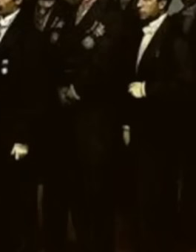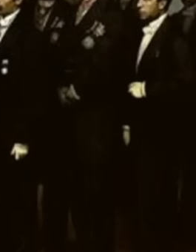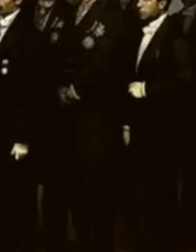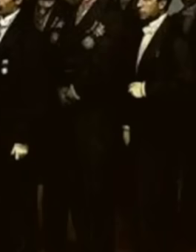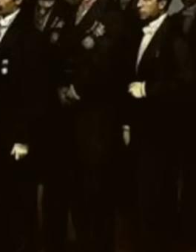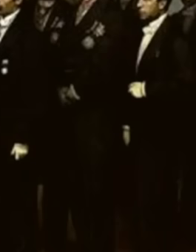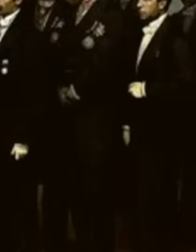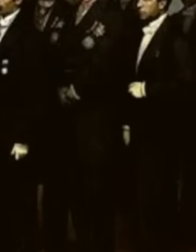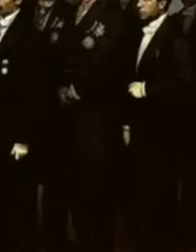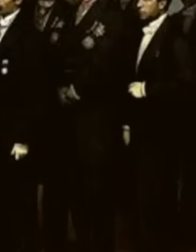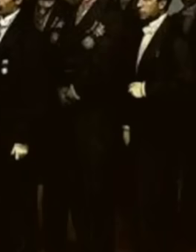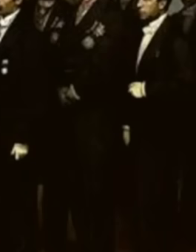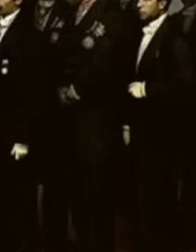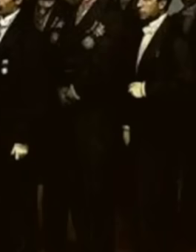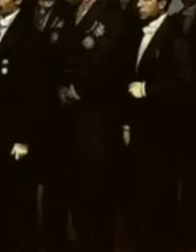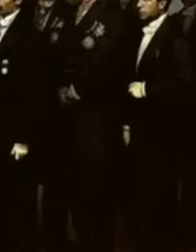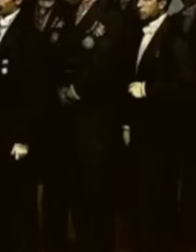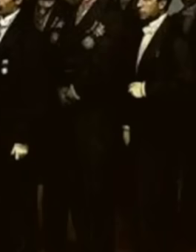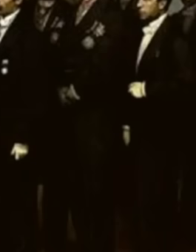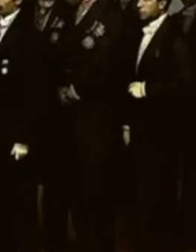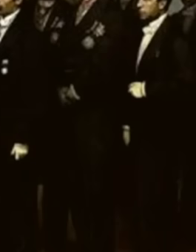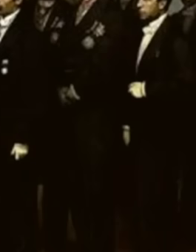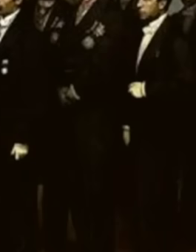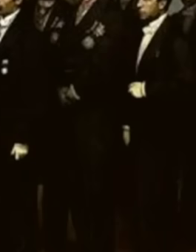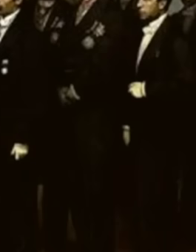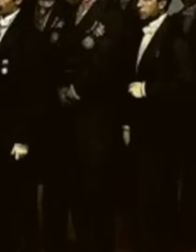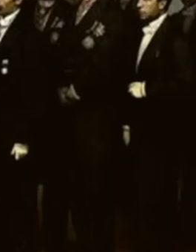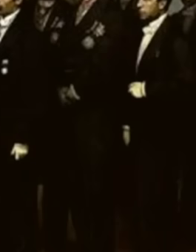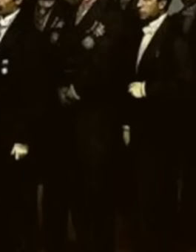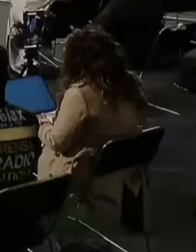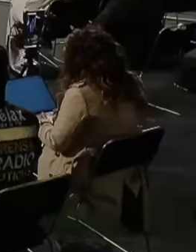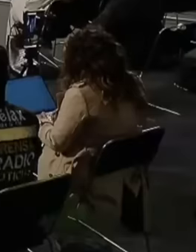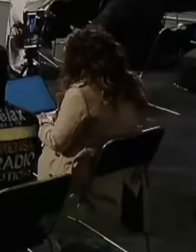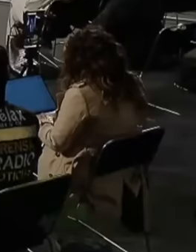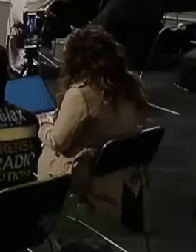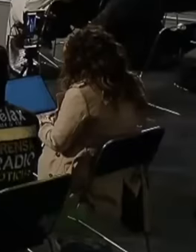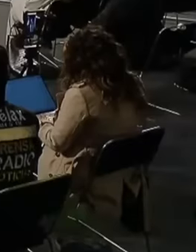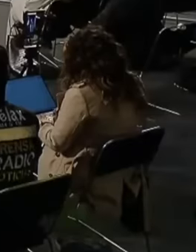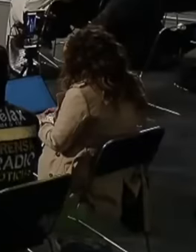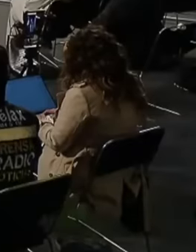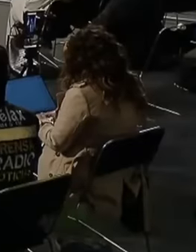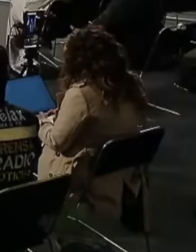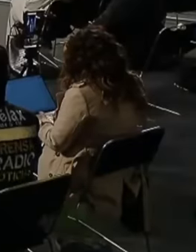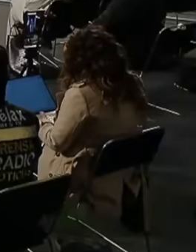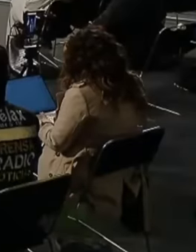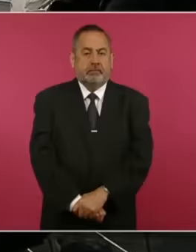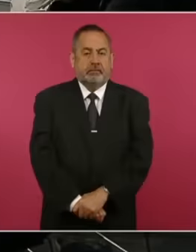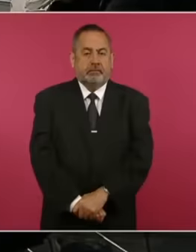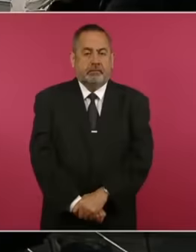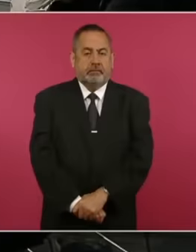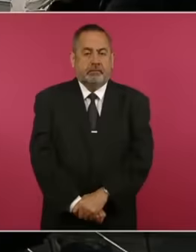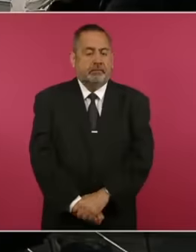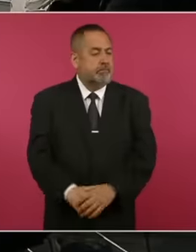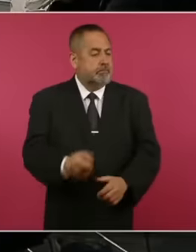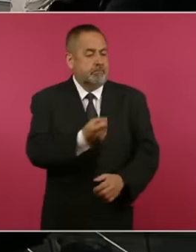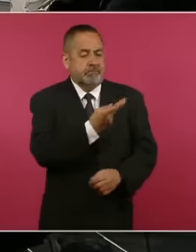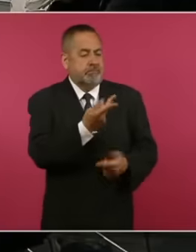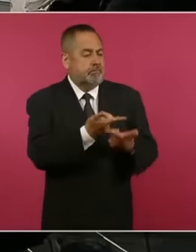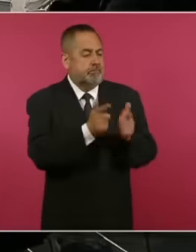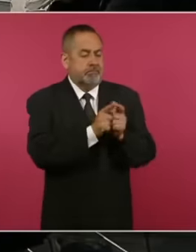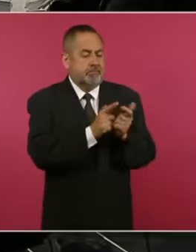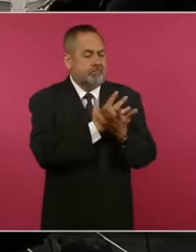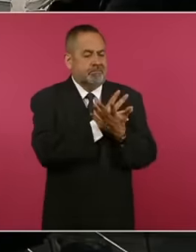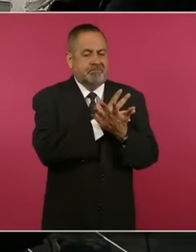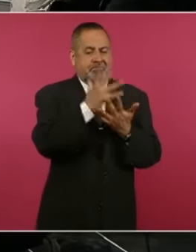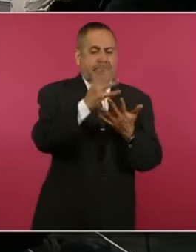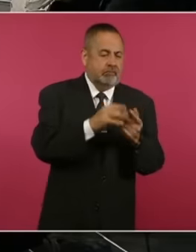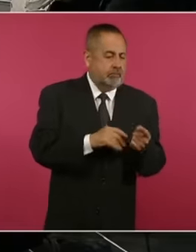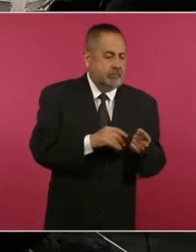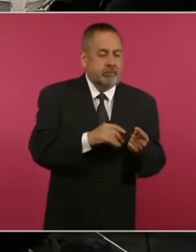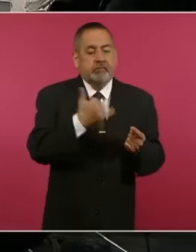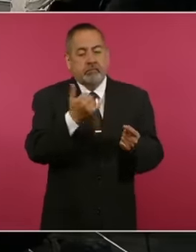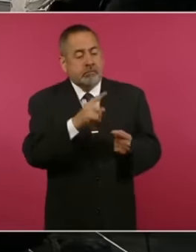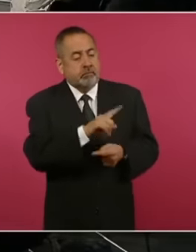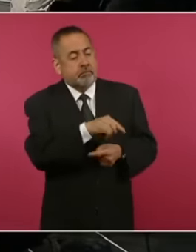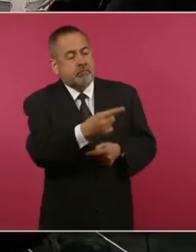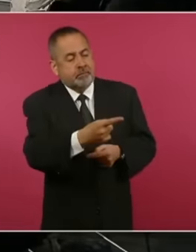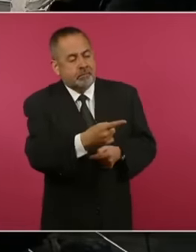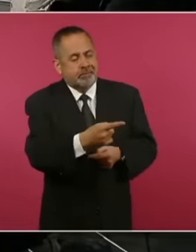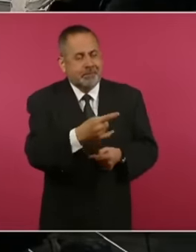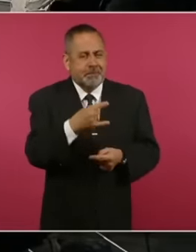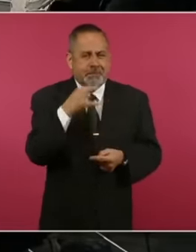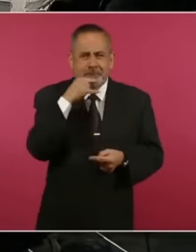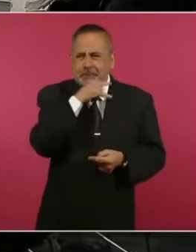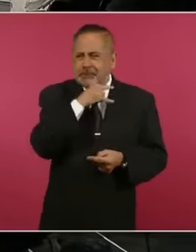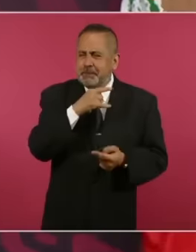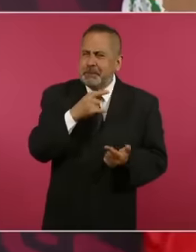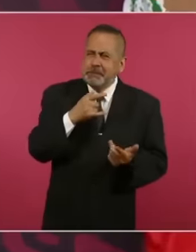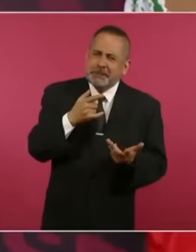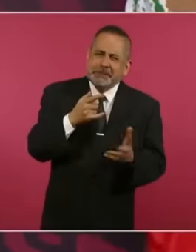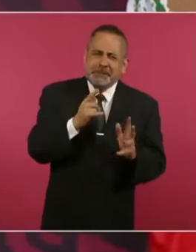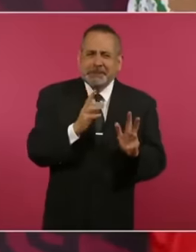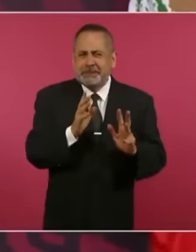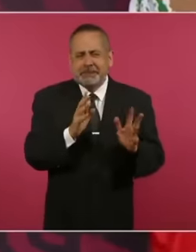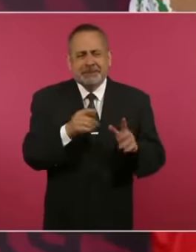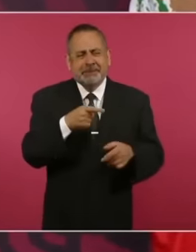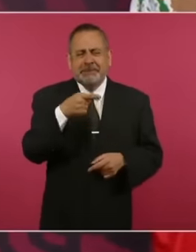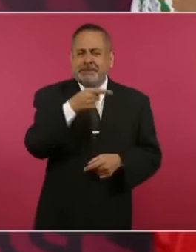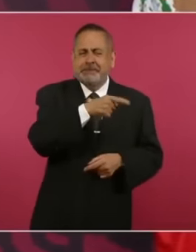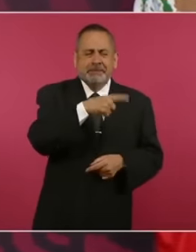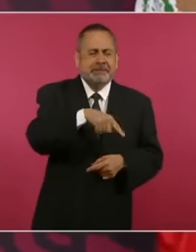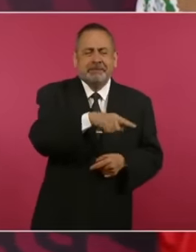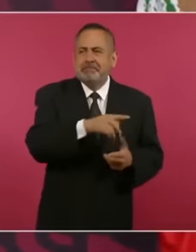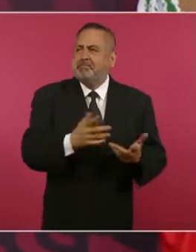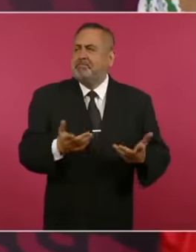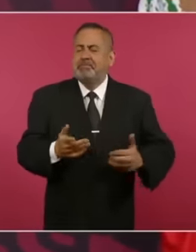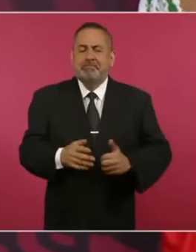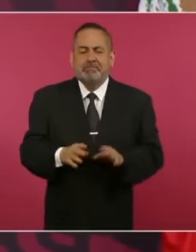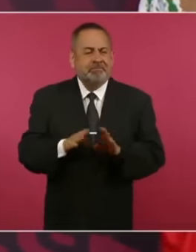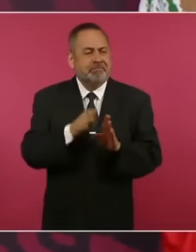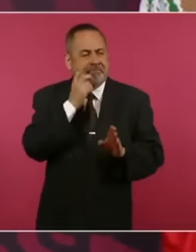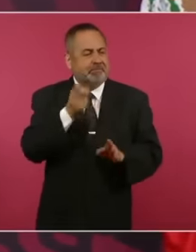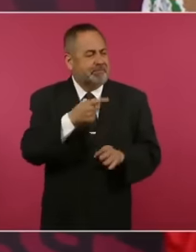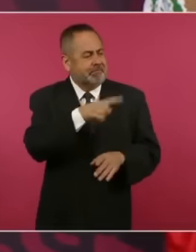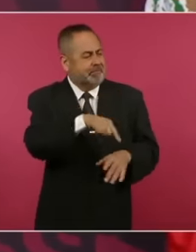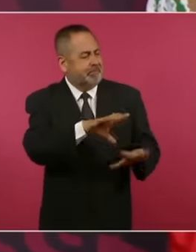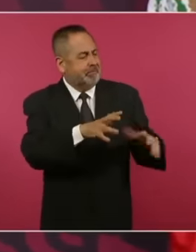there are some moderates and this one well I wouldn't say hypocritical but yes this one eh